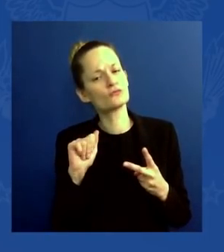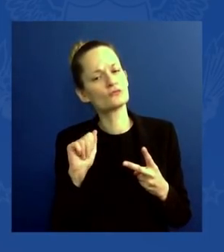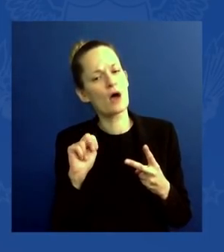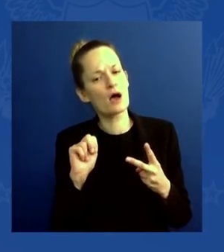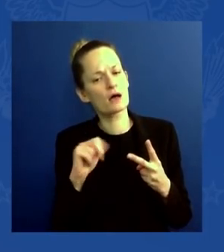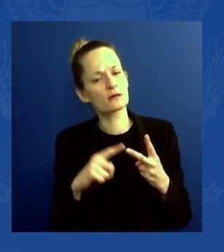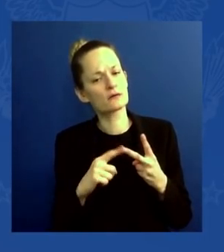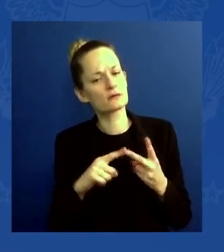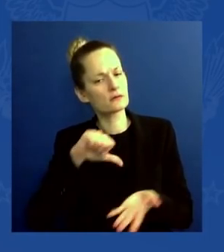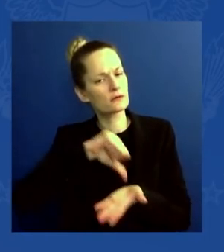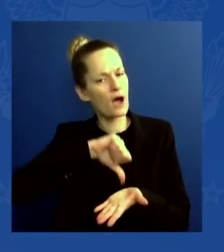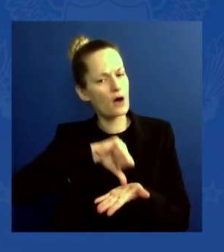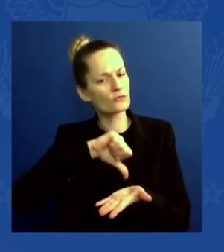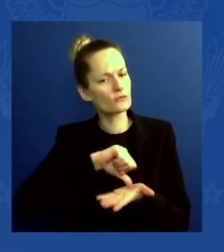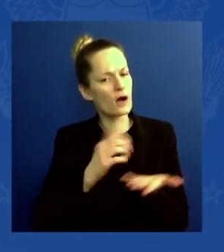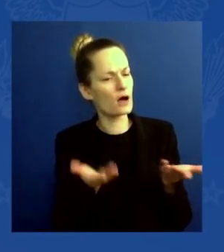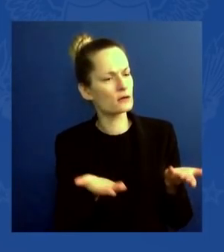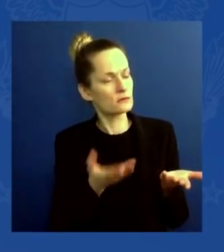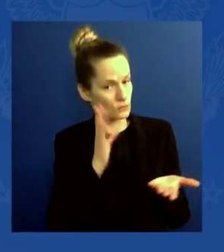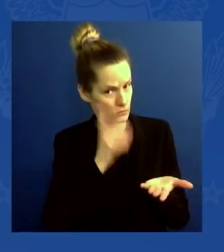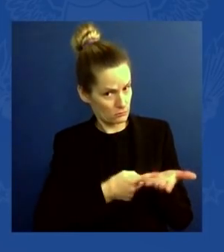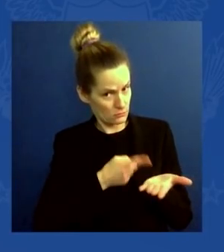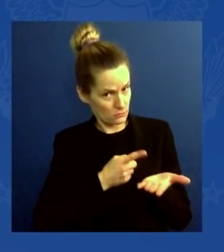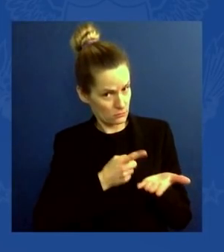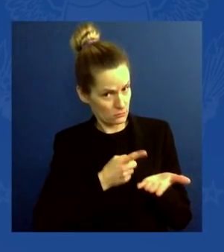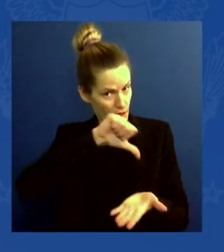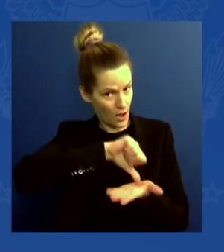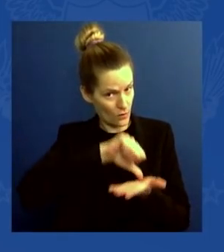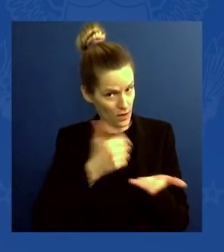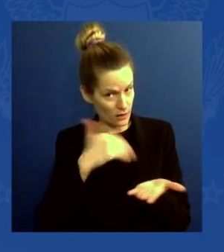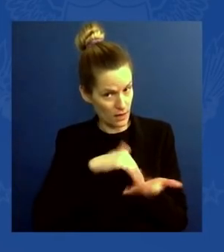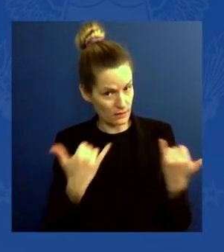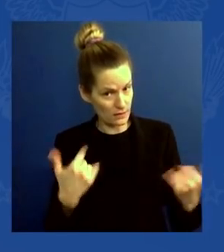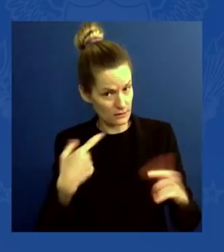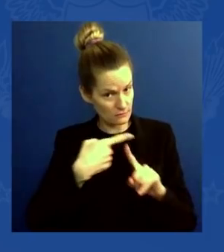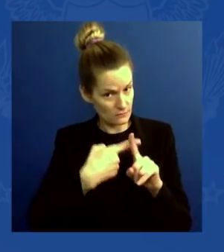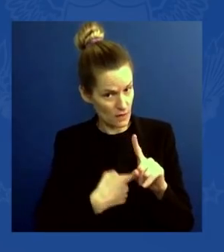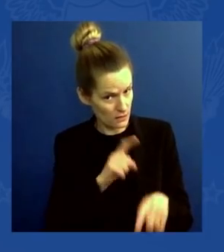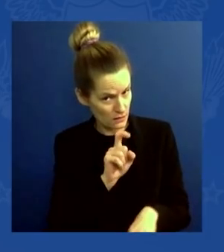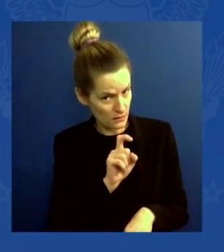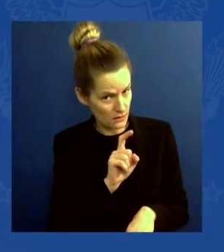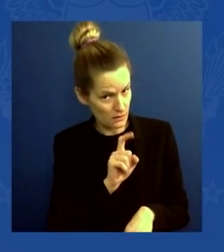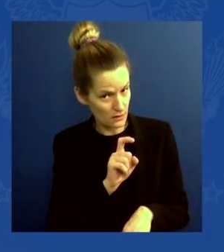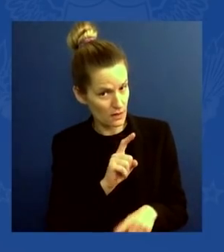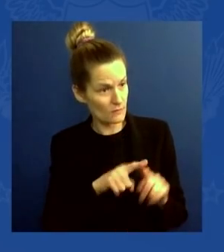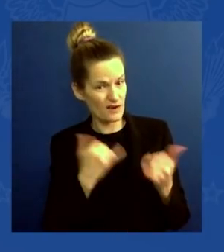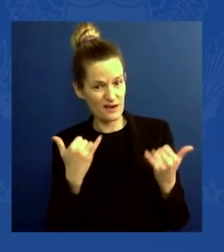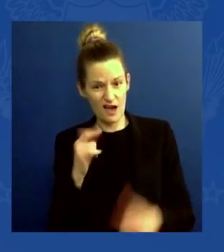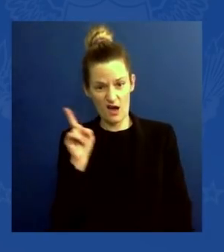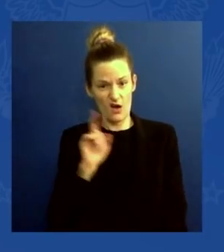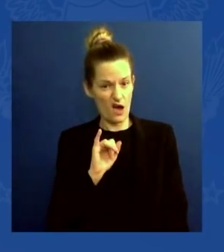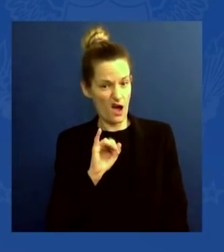But the Iranians have made it pretty clear at this point: They don't -- they plan to rip up most of what was done so far.